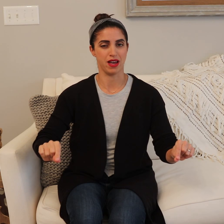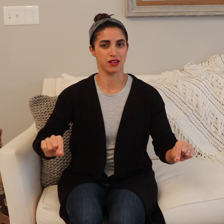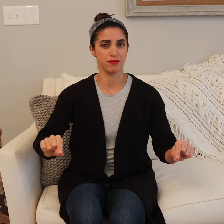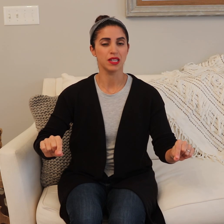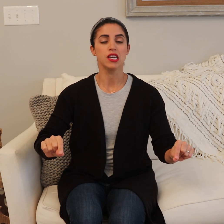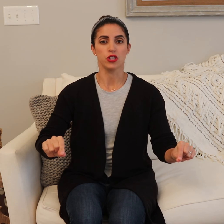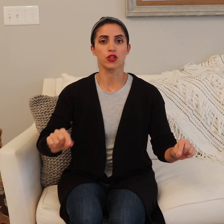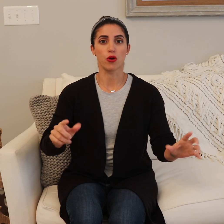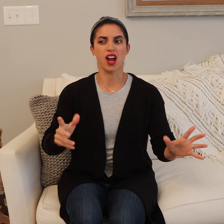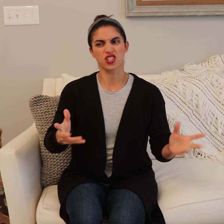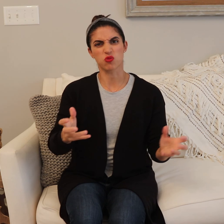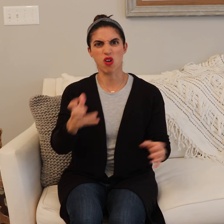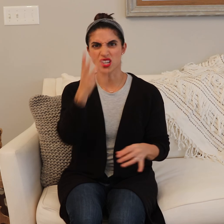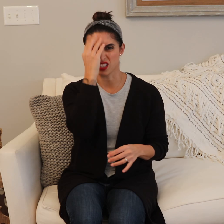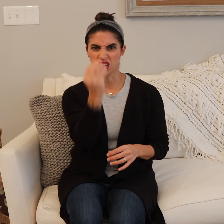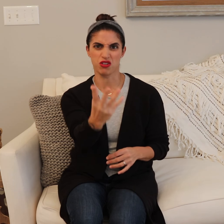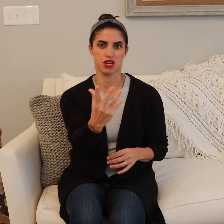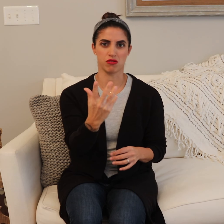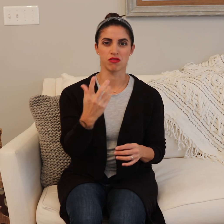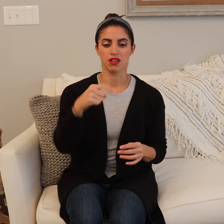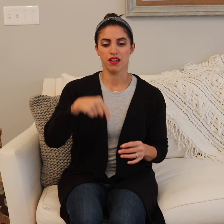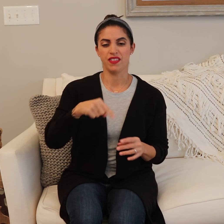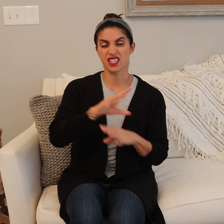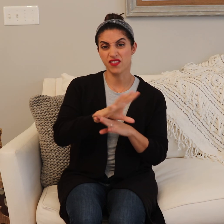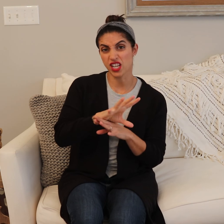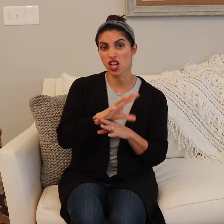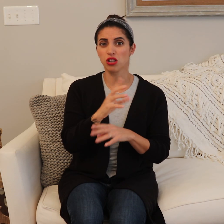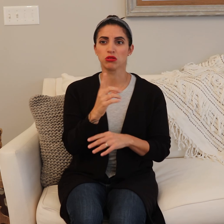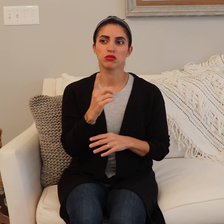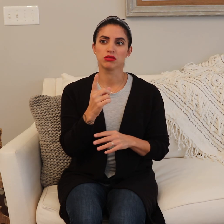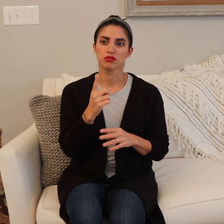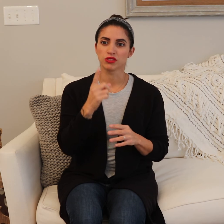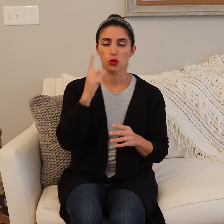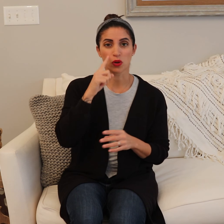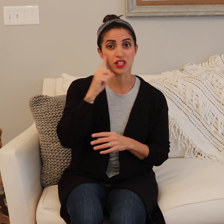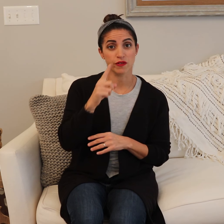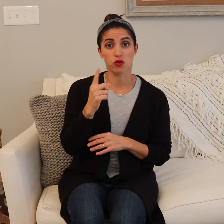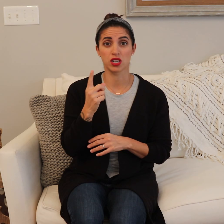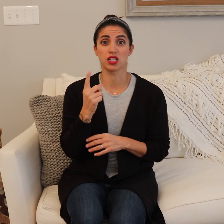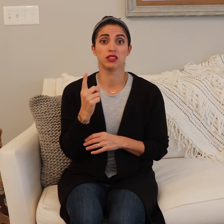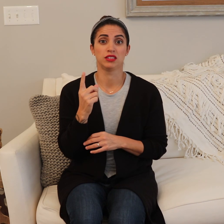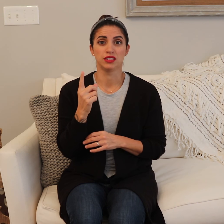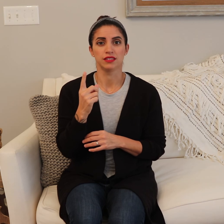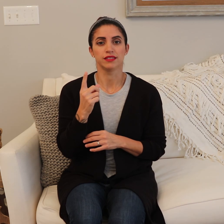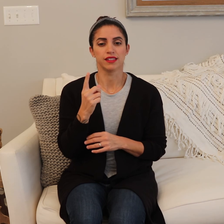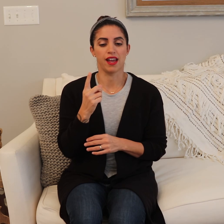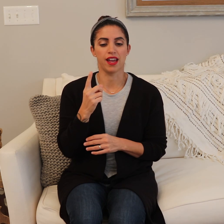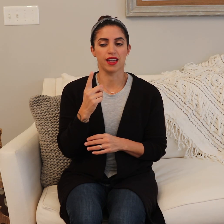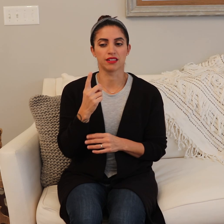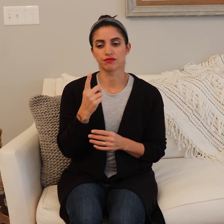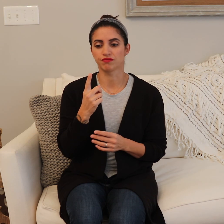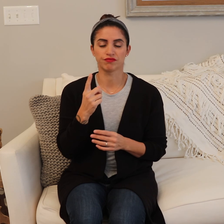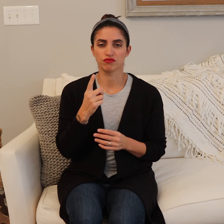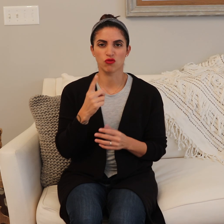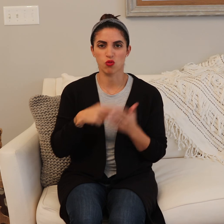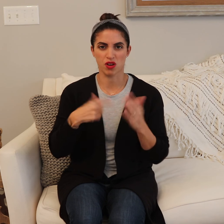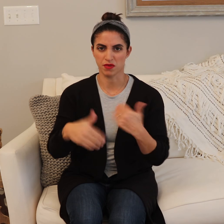bottom so I just wanted to let you know this video - what it's for and what I'm